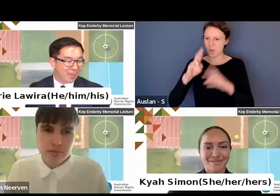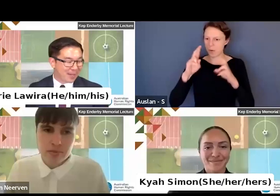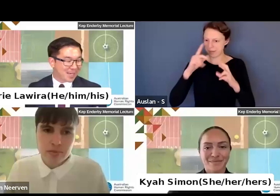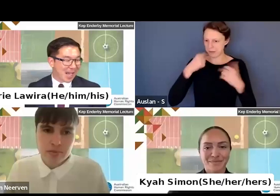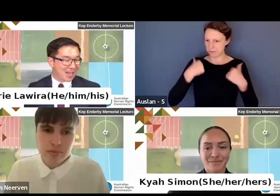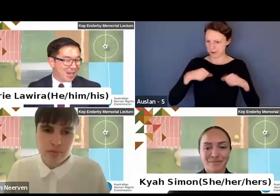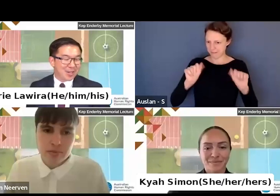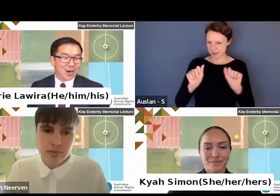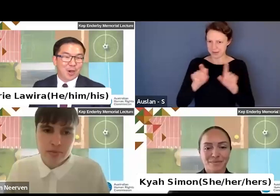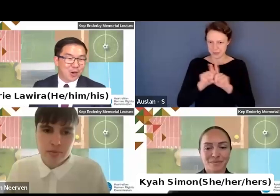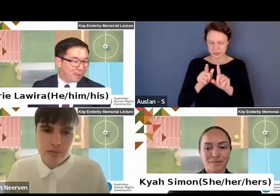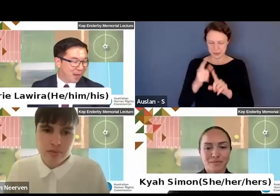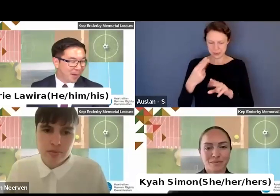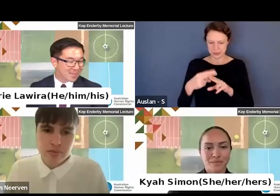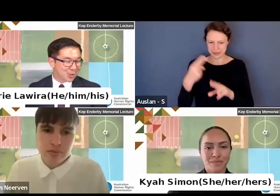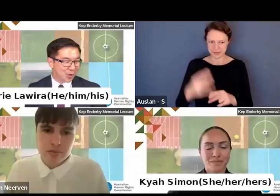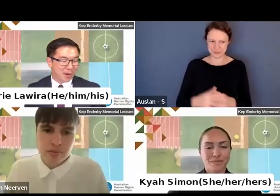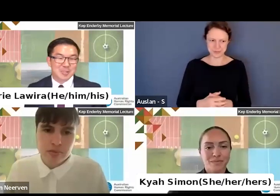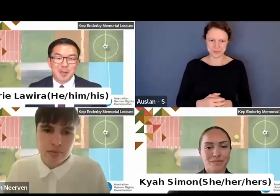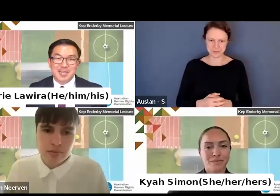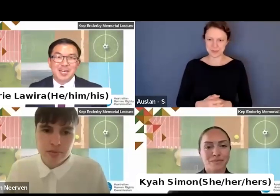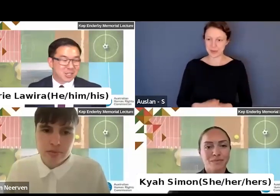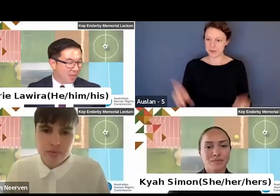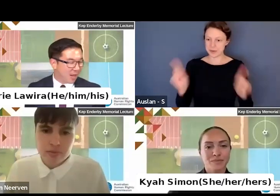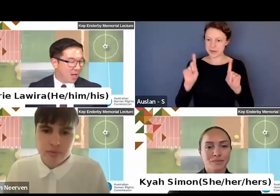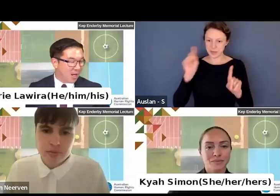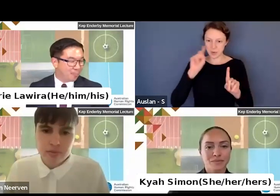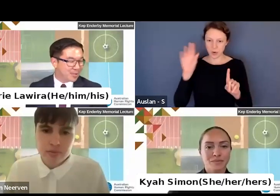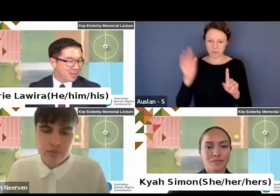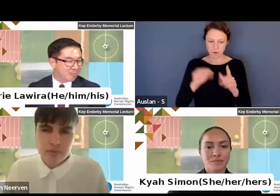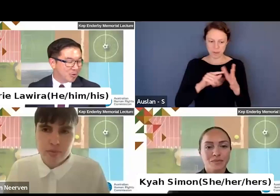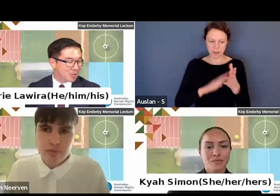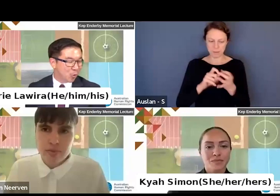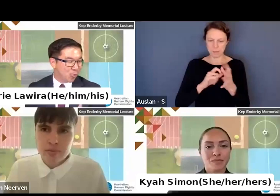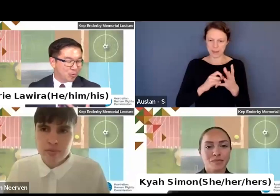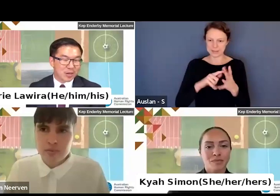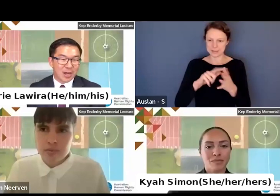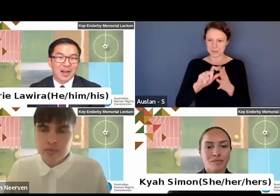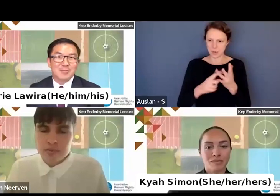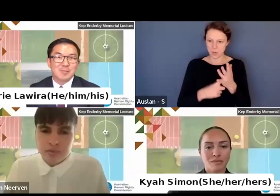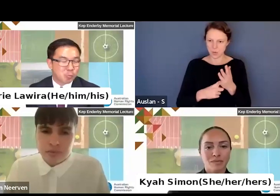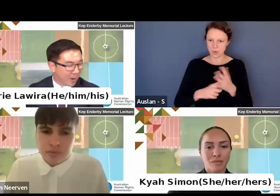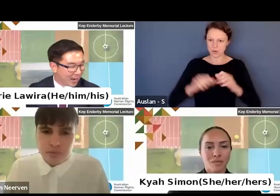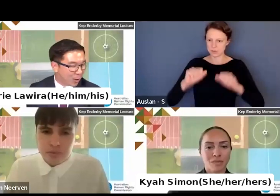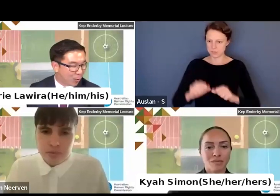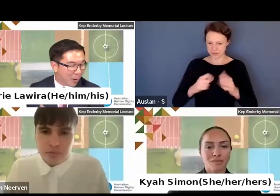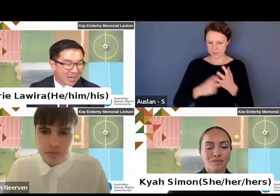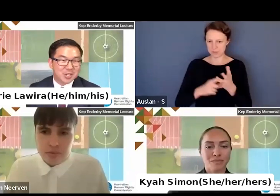I think today we heard from the ambassador talk about respecting each other. President Role is called put out a call to action